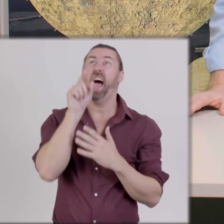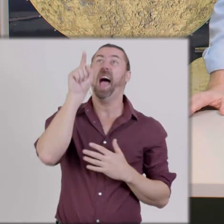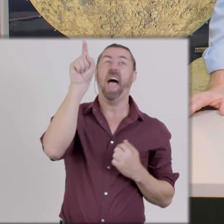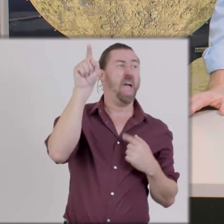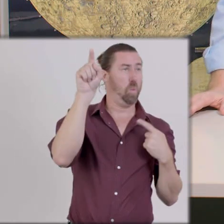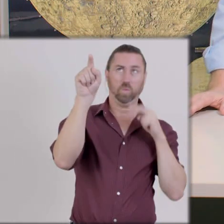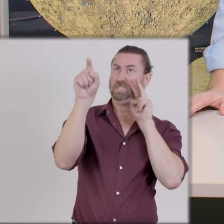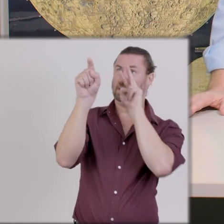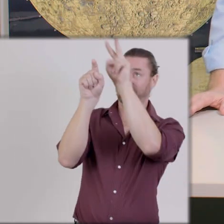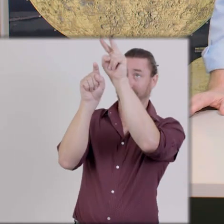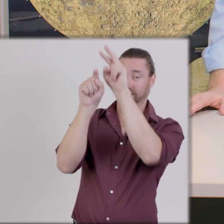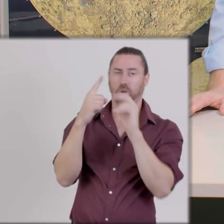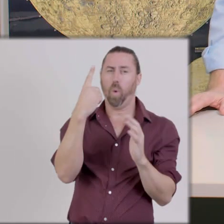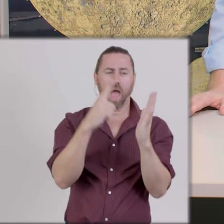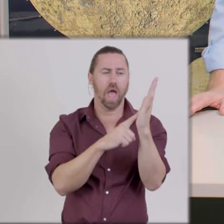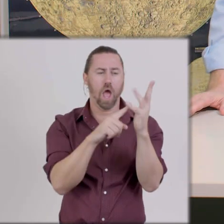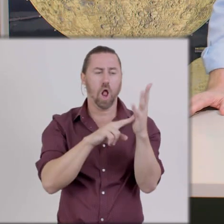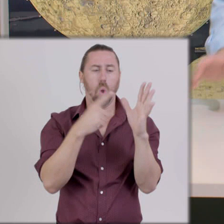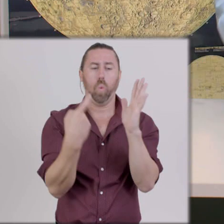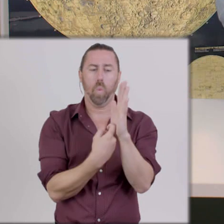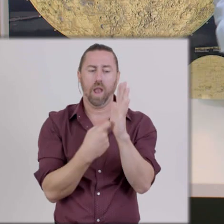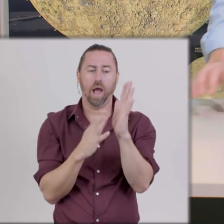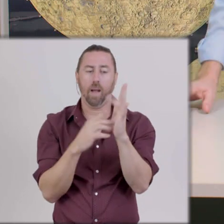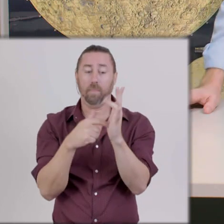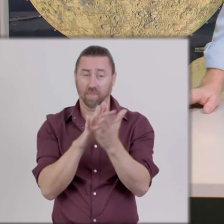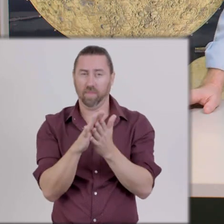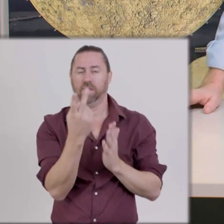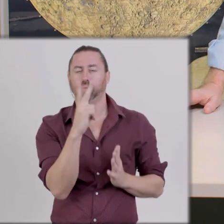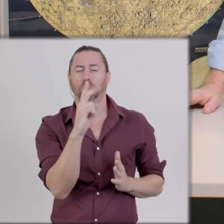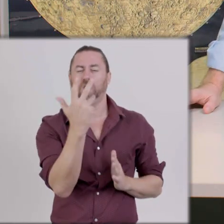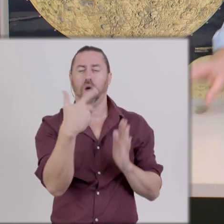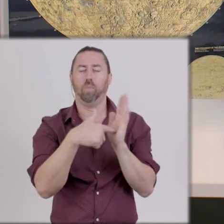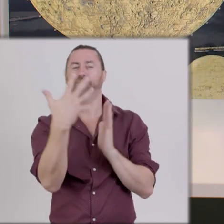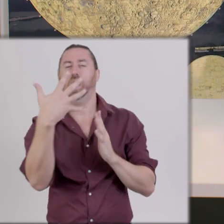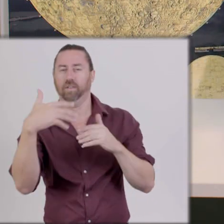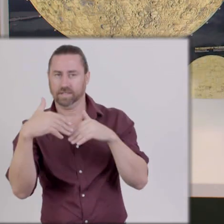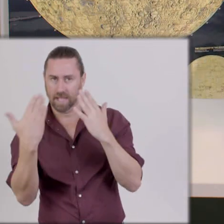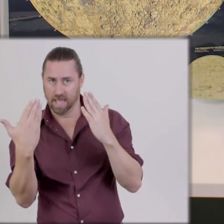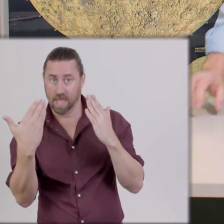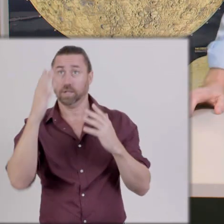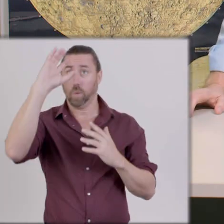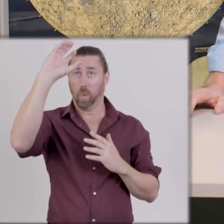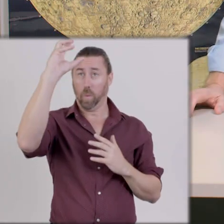It takes one lunar month, or 29 and a half days, for the moon to pass all of its phases,